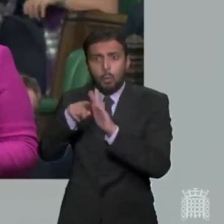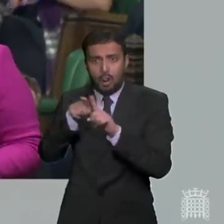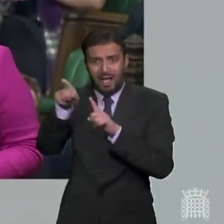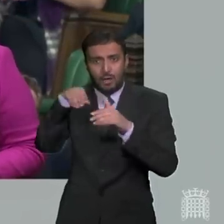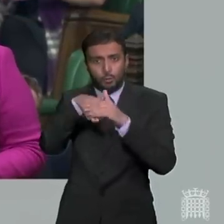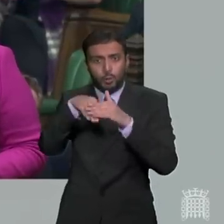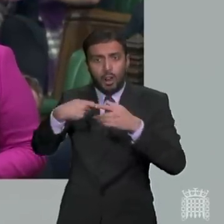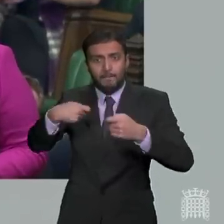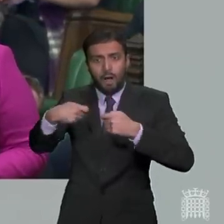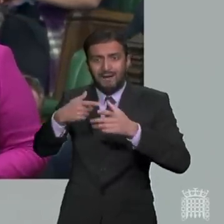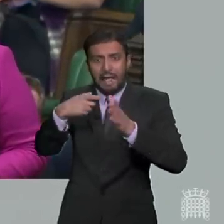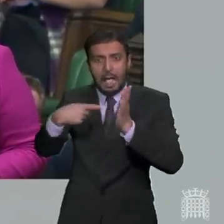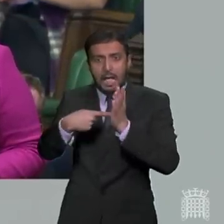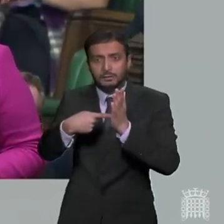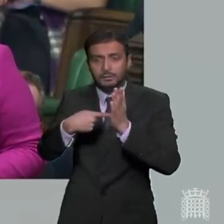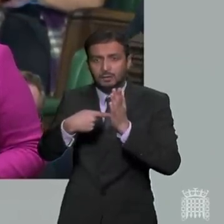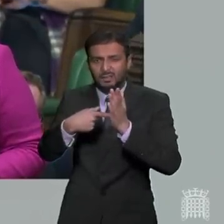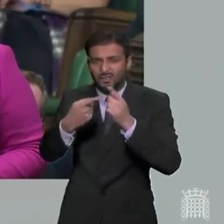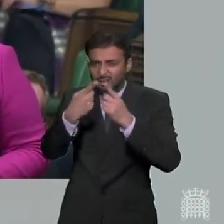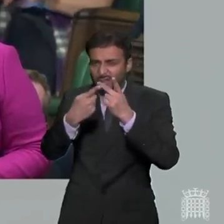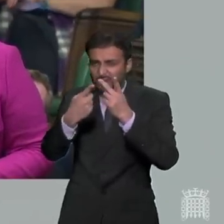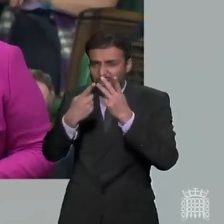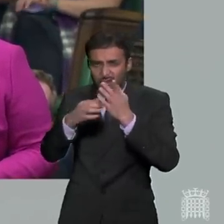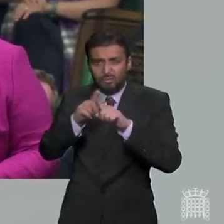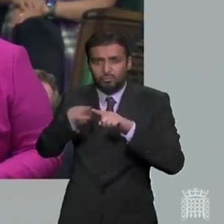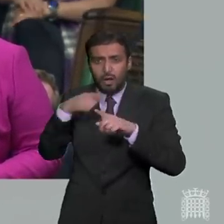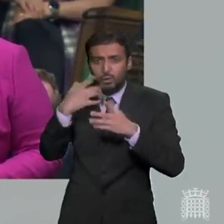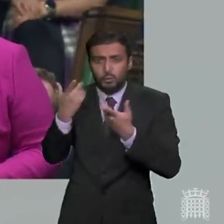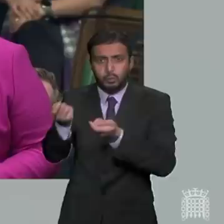So if the Prime Minister still claims that the UK is a voluntary Union, can he explain